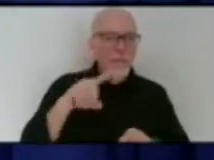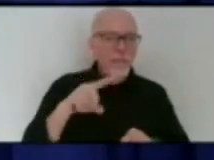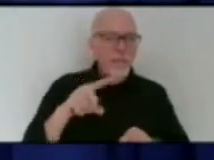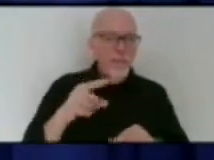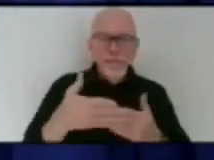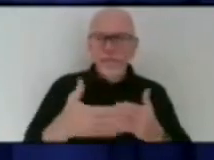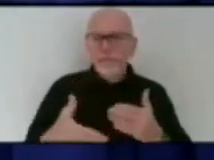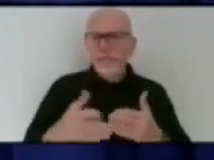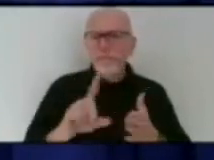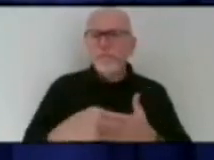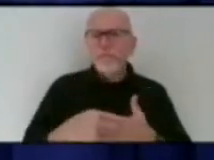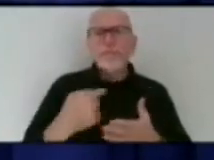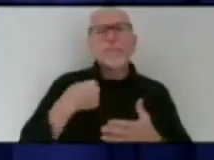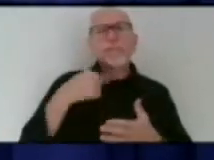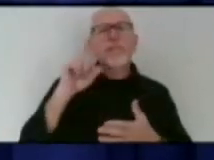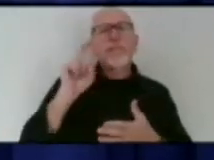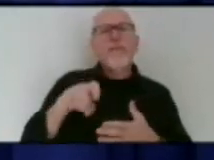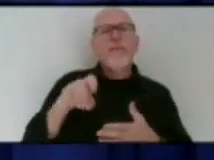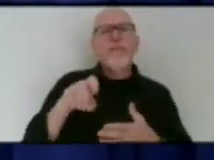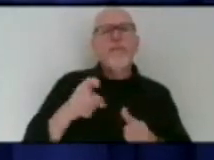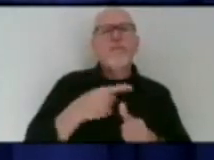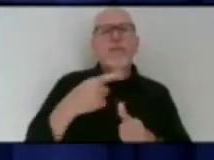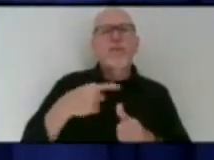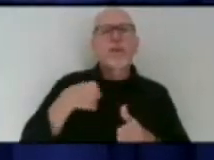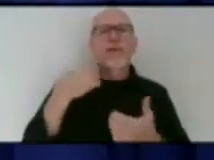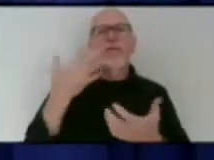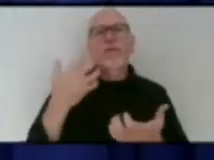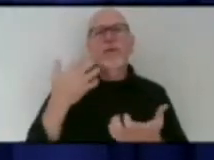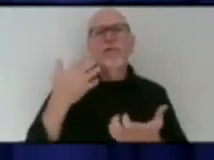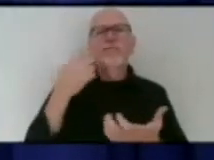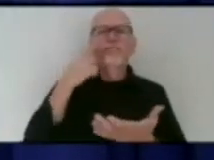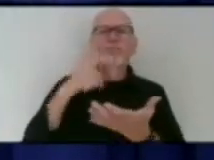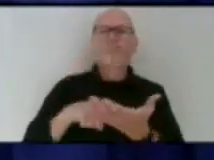remiss if I didn't recognize all the veterans out there. Today is Veterans